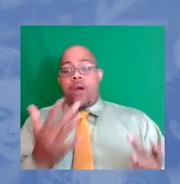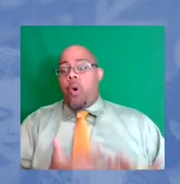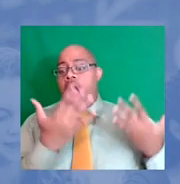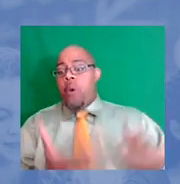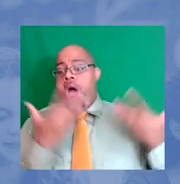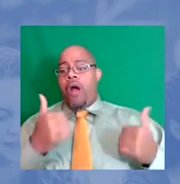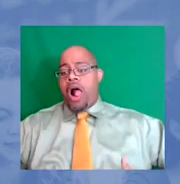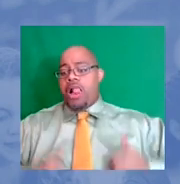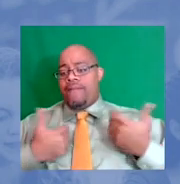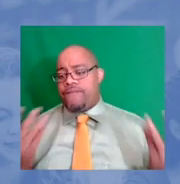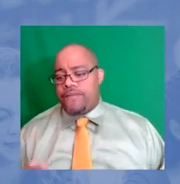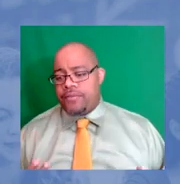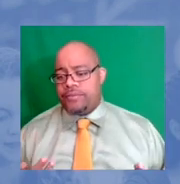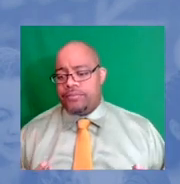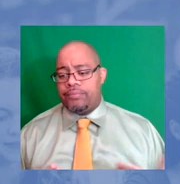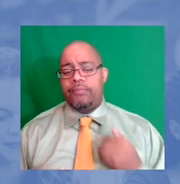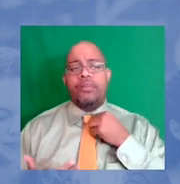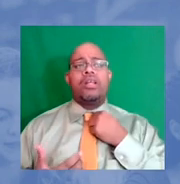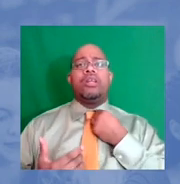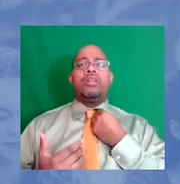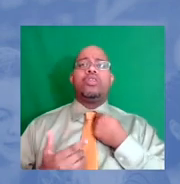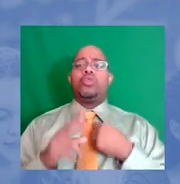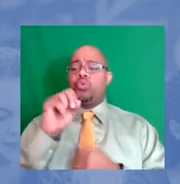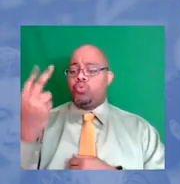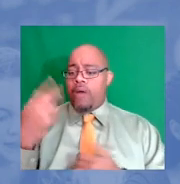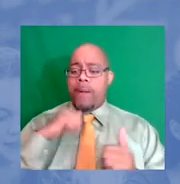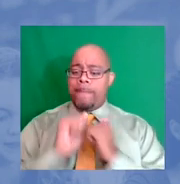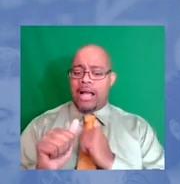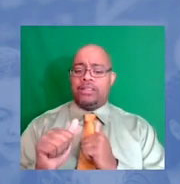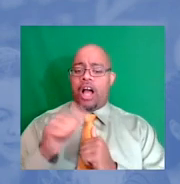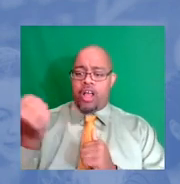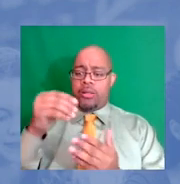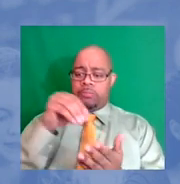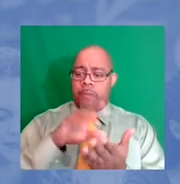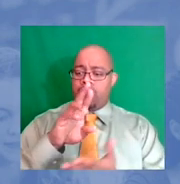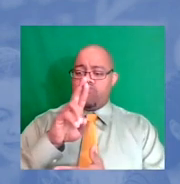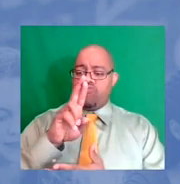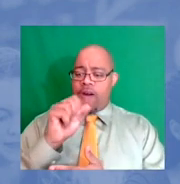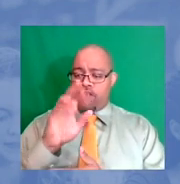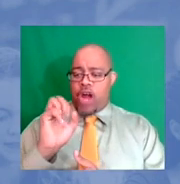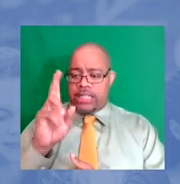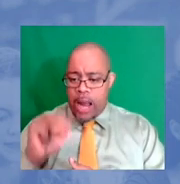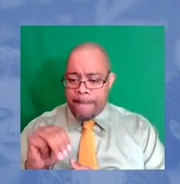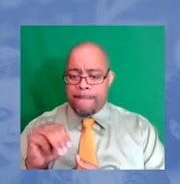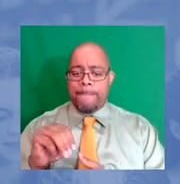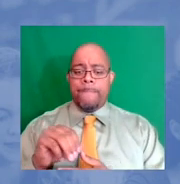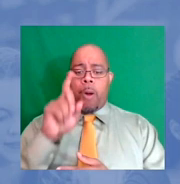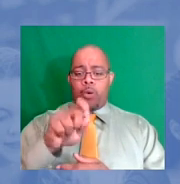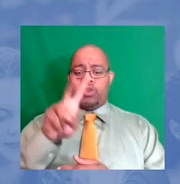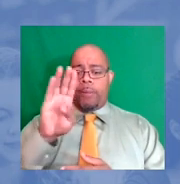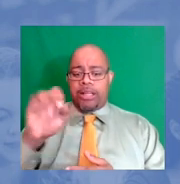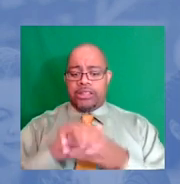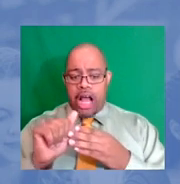SO BACK IN 2012 WE PASSED ANOTHER REFERENDUM, $1.2 REFERENDUM, TO BRING RENOVATION AND NEW